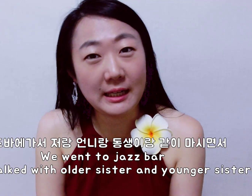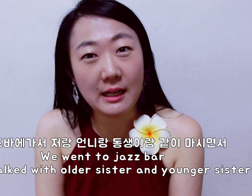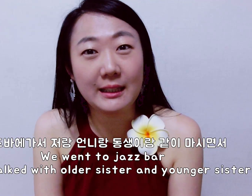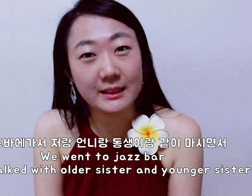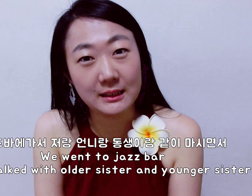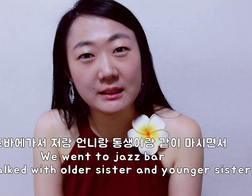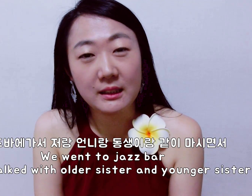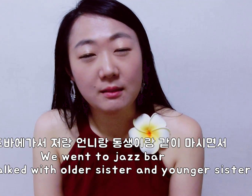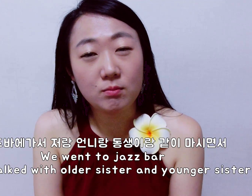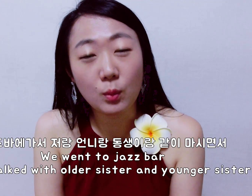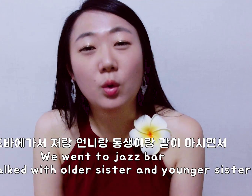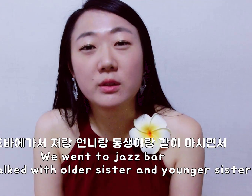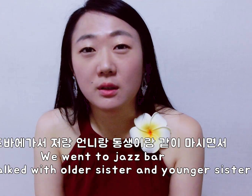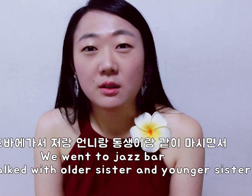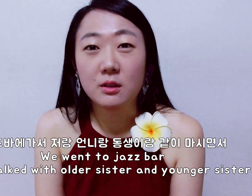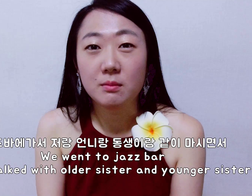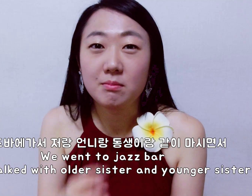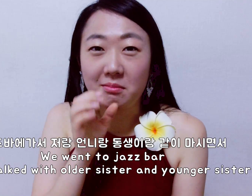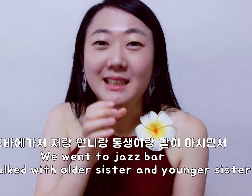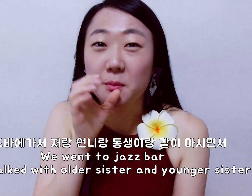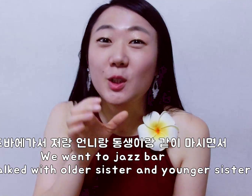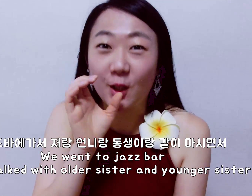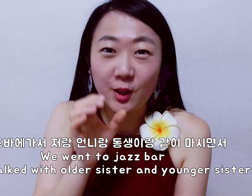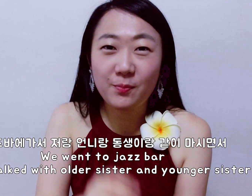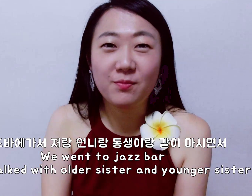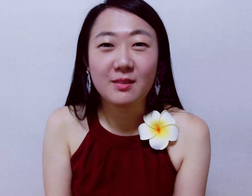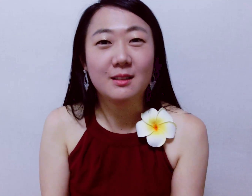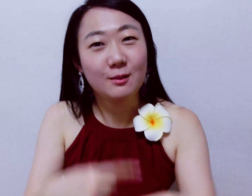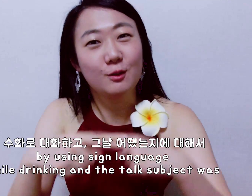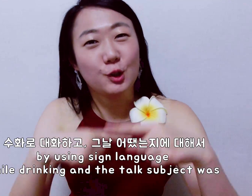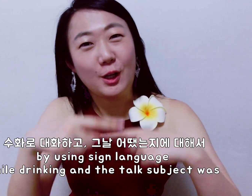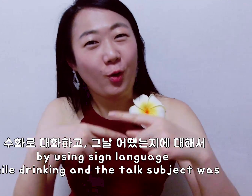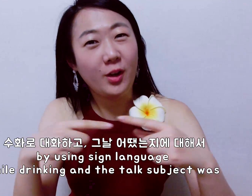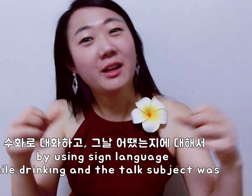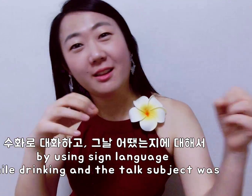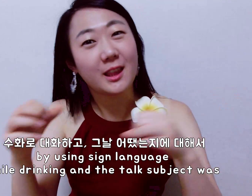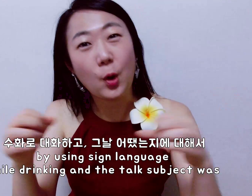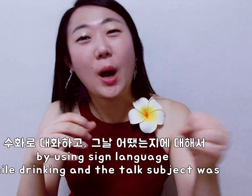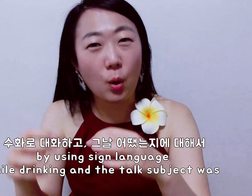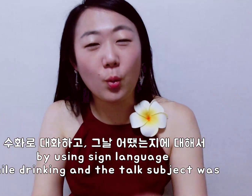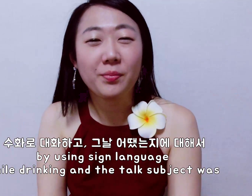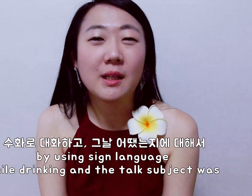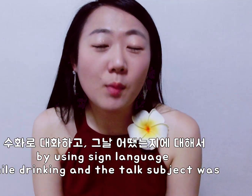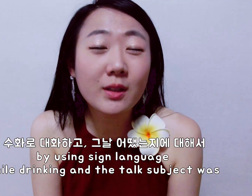of us나중에 공항직원이 와서 보고 later airport staff came and saw농인이